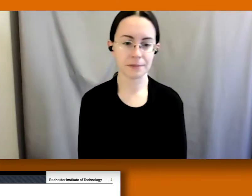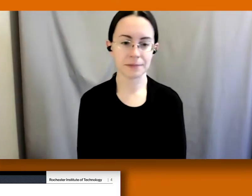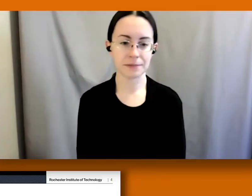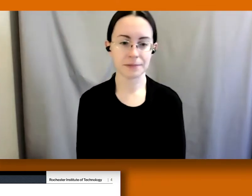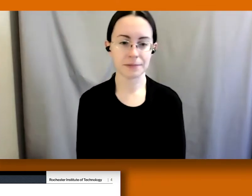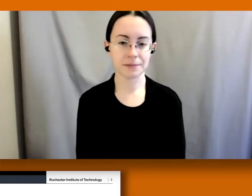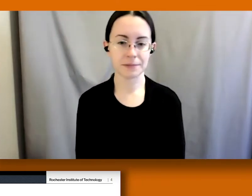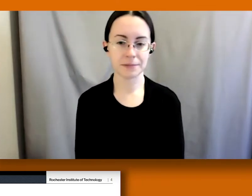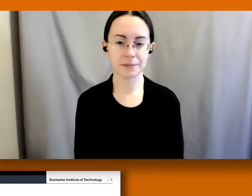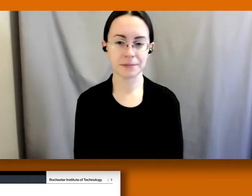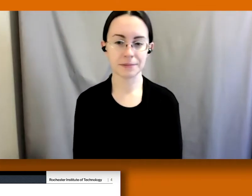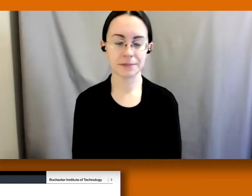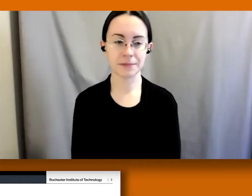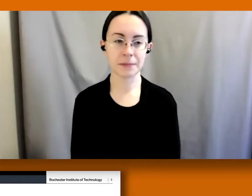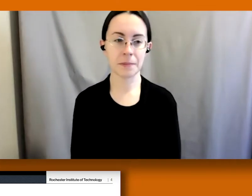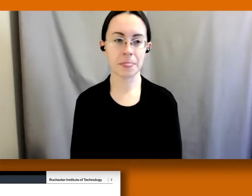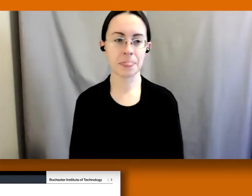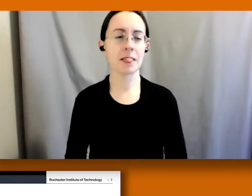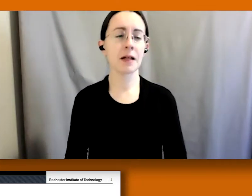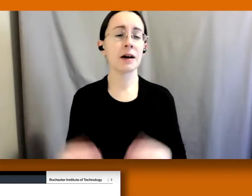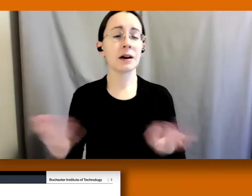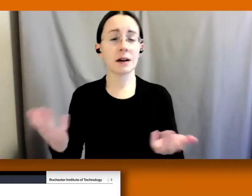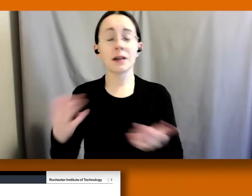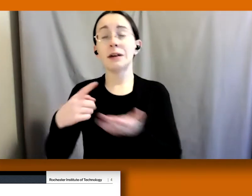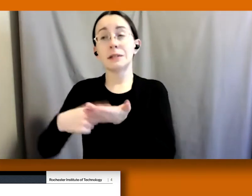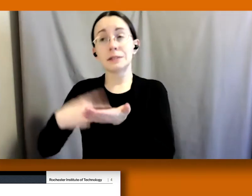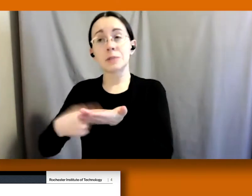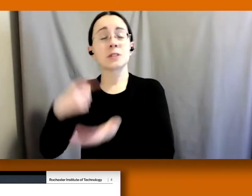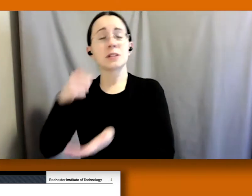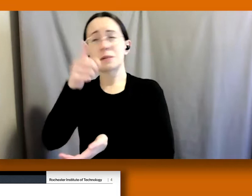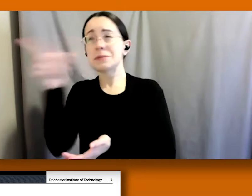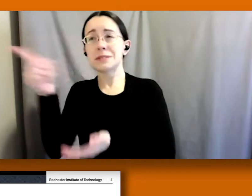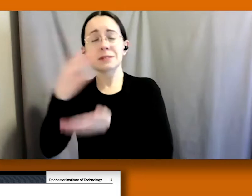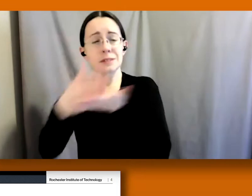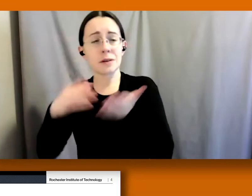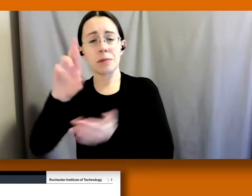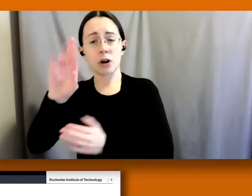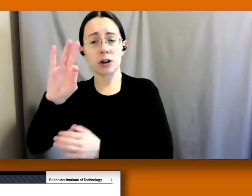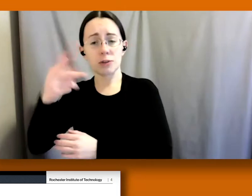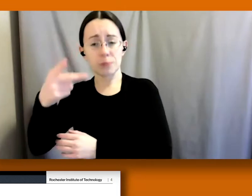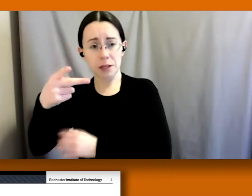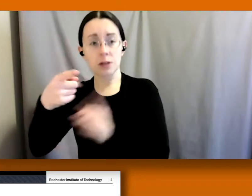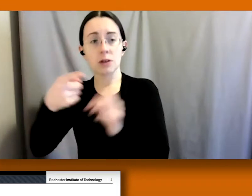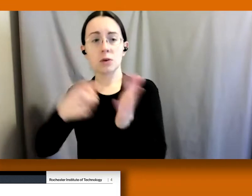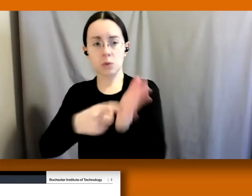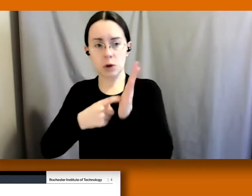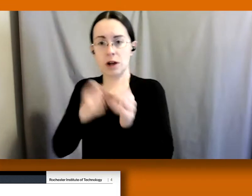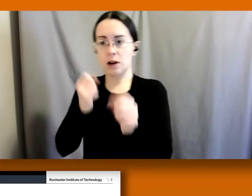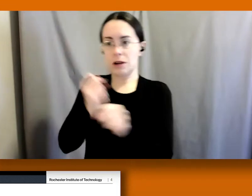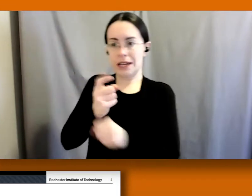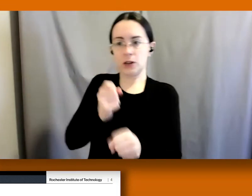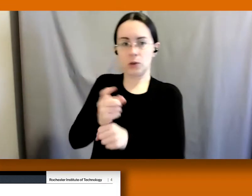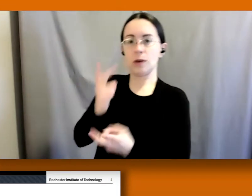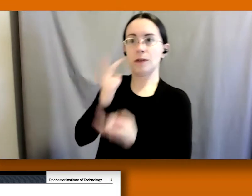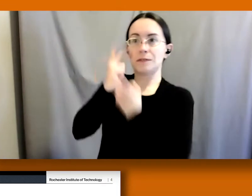Um, certain RFP's require maybe an annual trip to a specific location, generally Washington, DC,